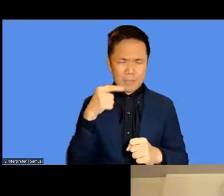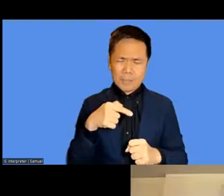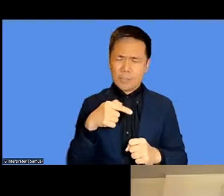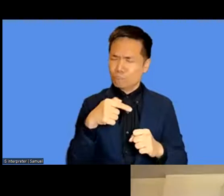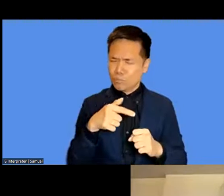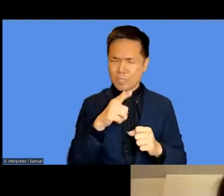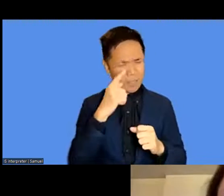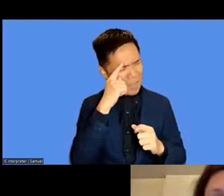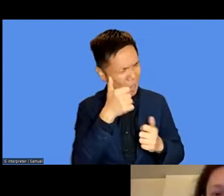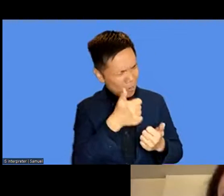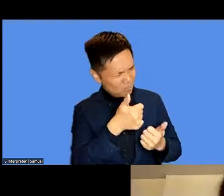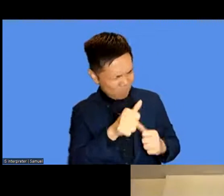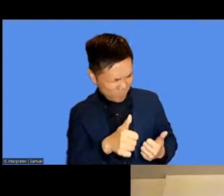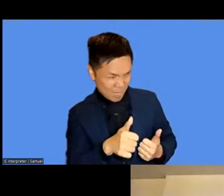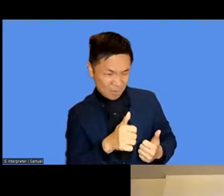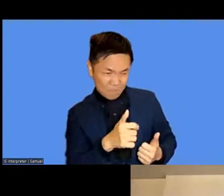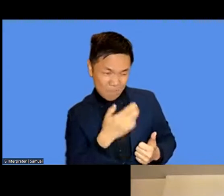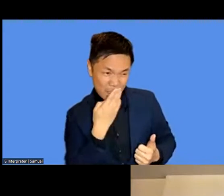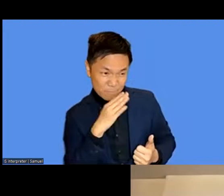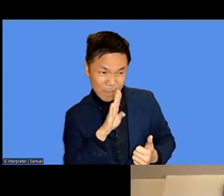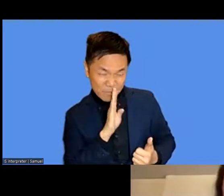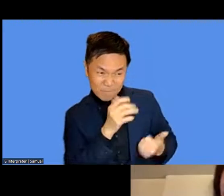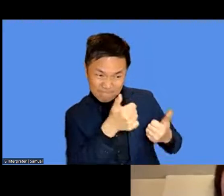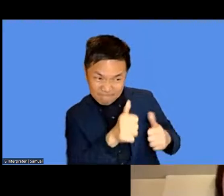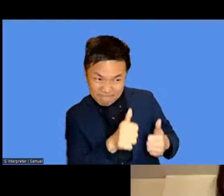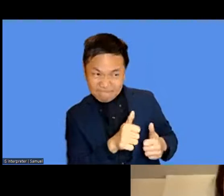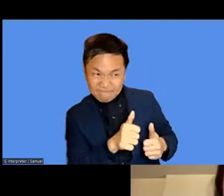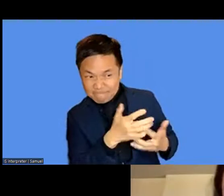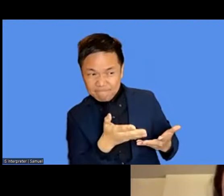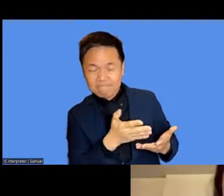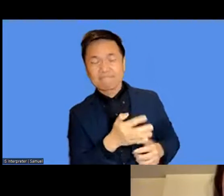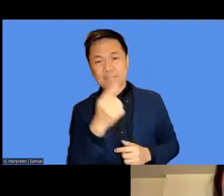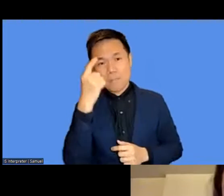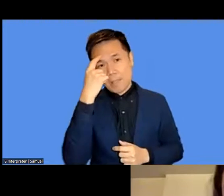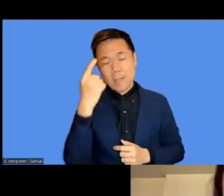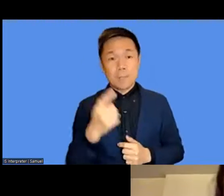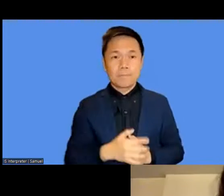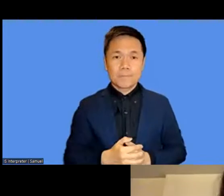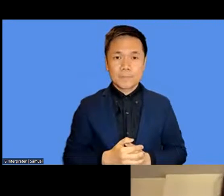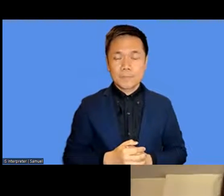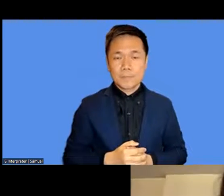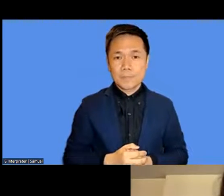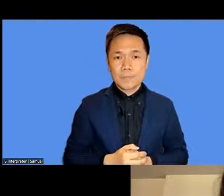I think, for example, if we are providing or gathering data from people that are in